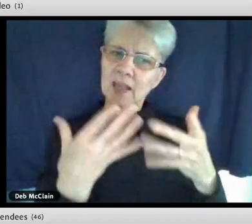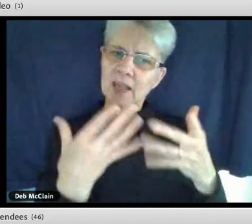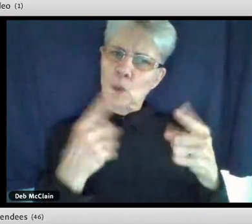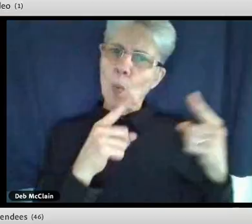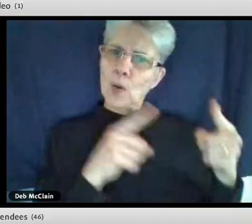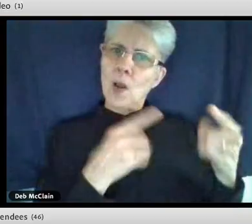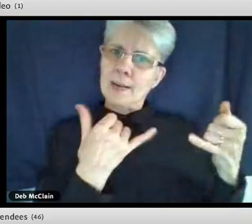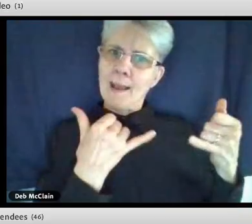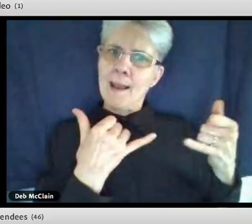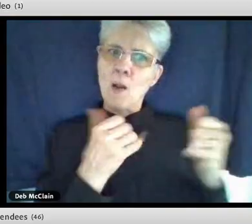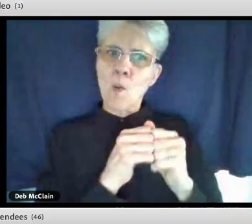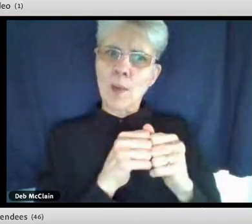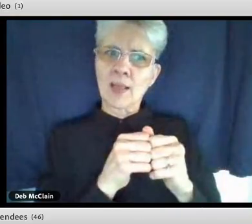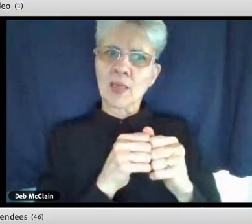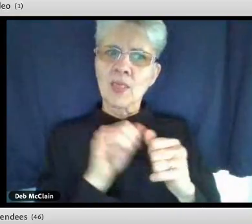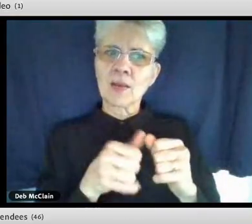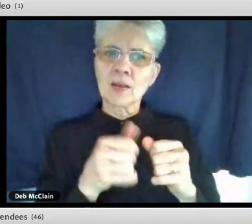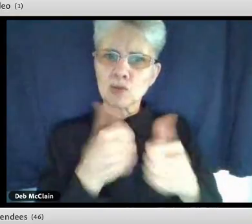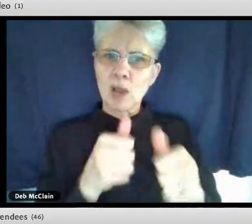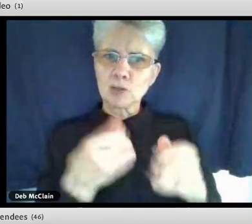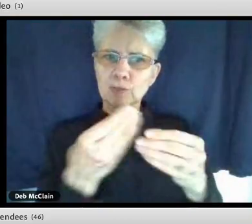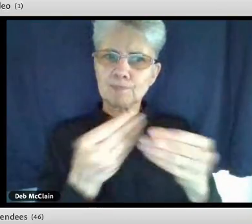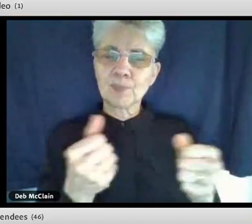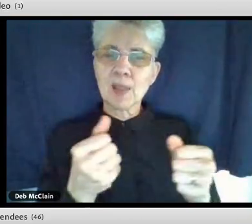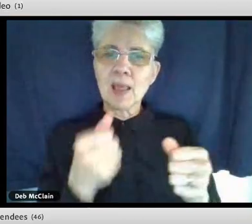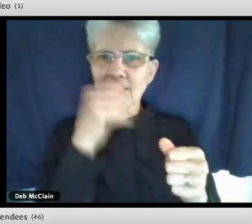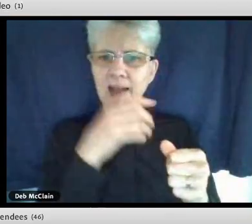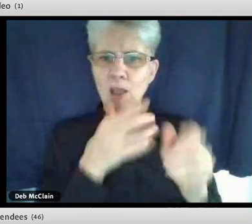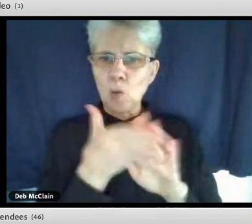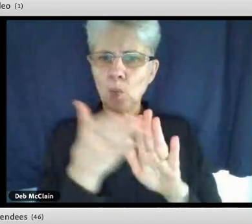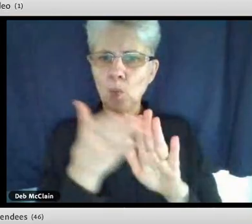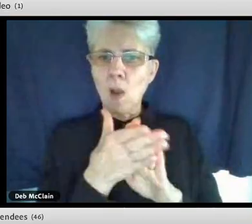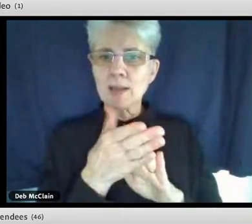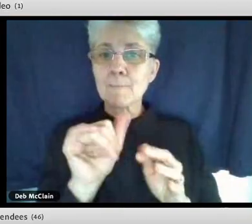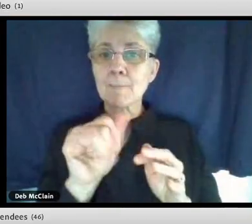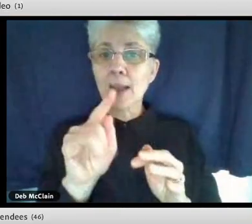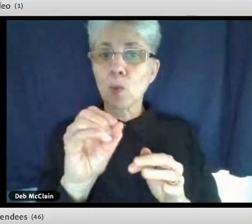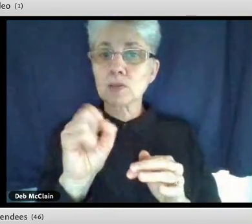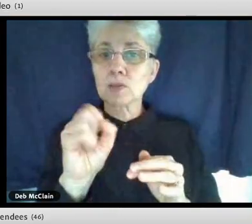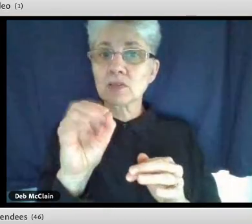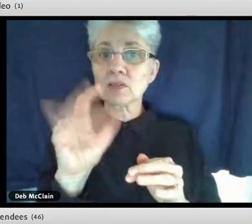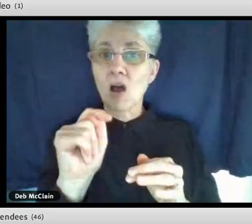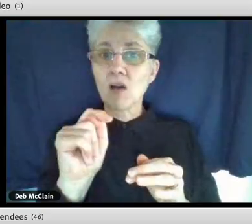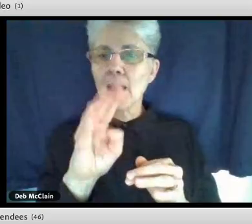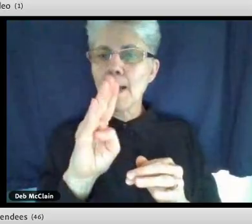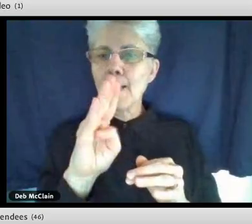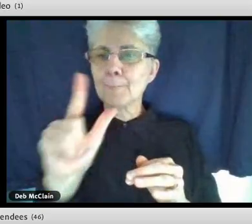The guy who runs Microsoft, Bill Gates, he's just paid $1 million or something like that,